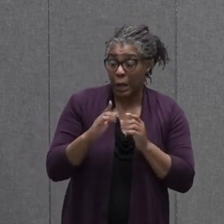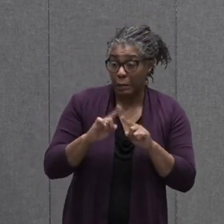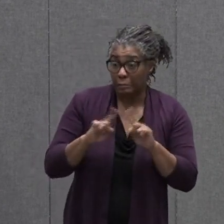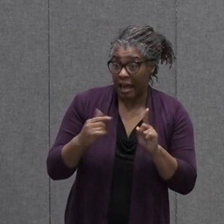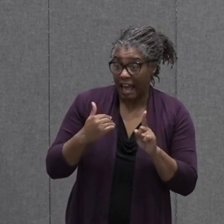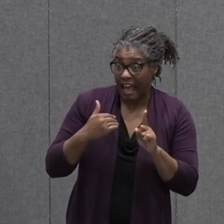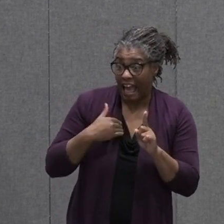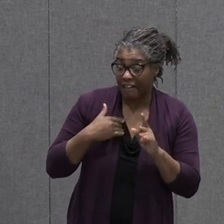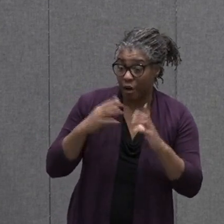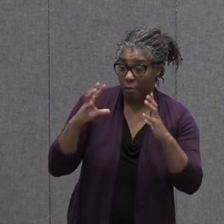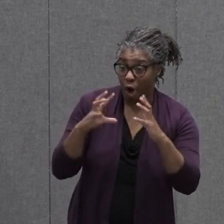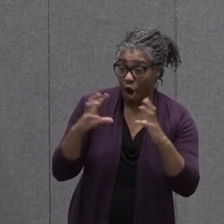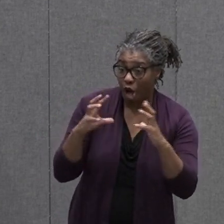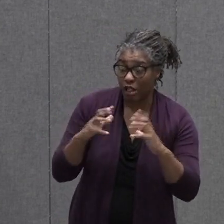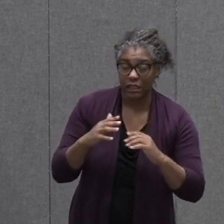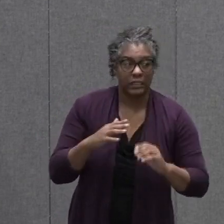"And 38,